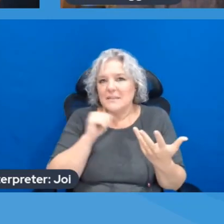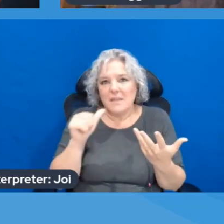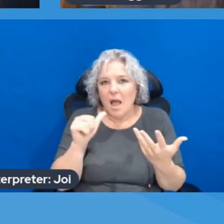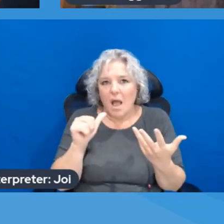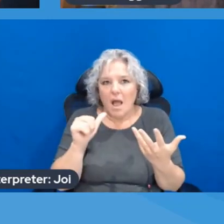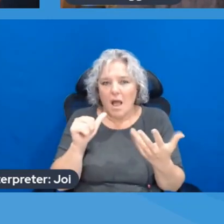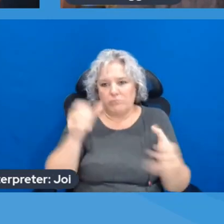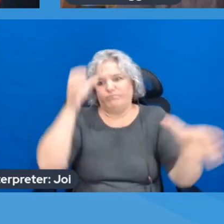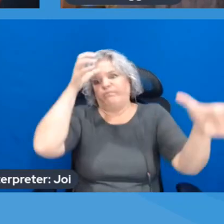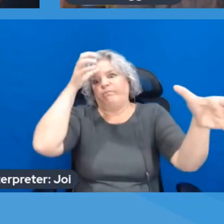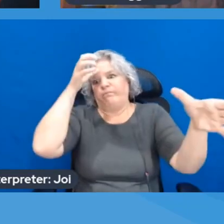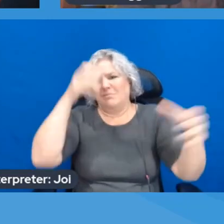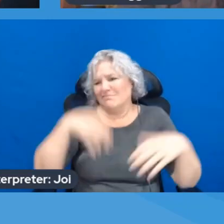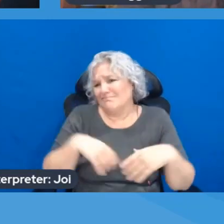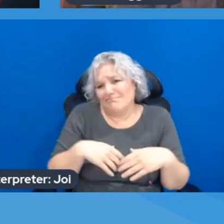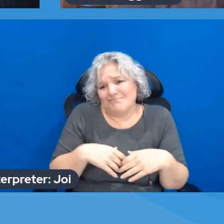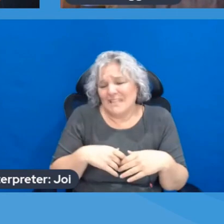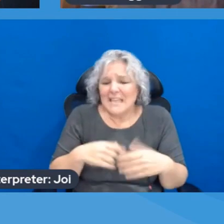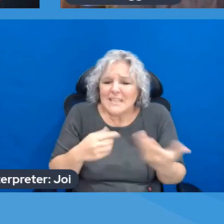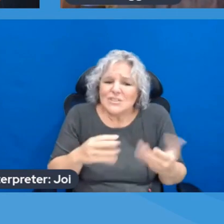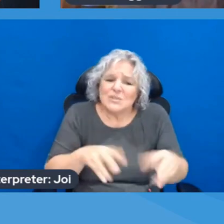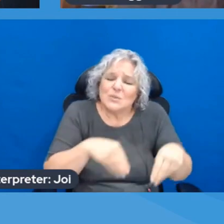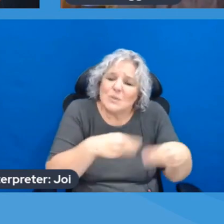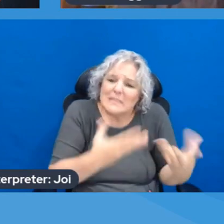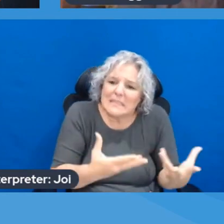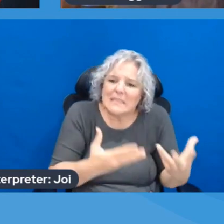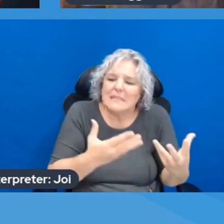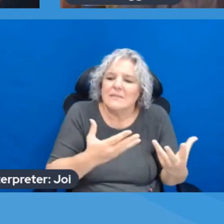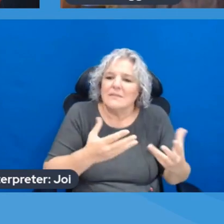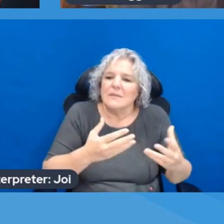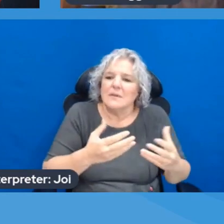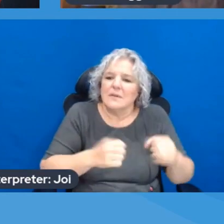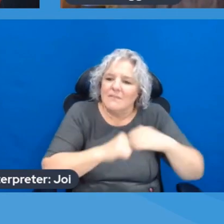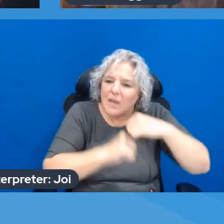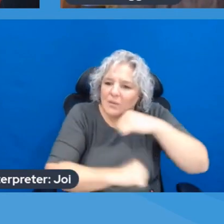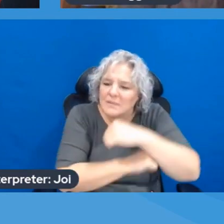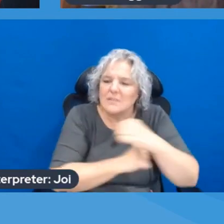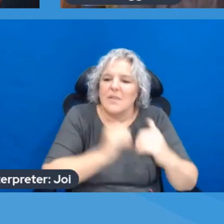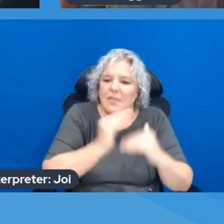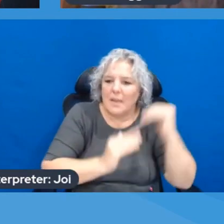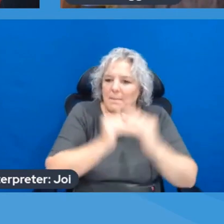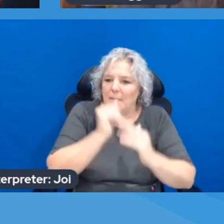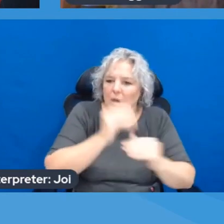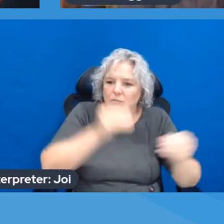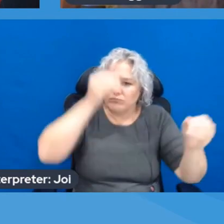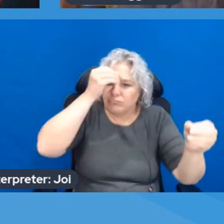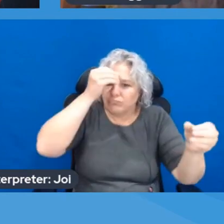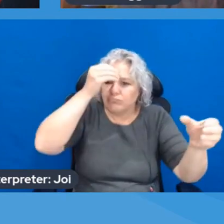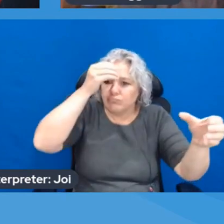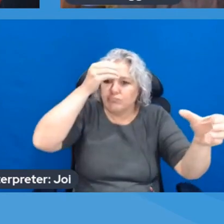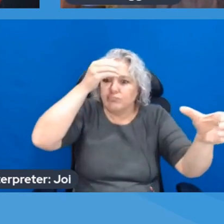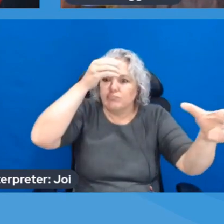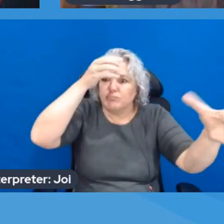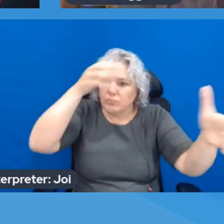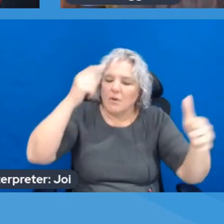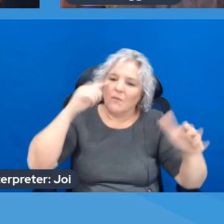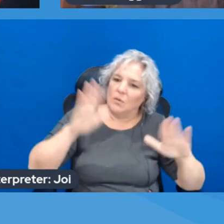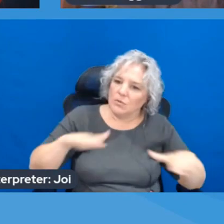Our work is really to build the knowledge on inclusive STEM learning alongside with our practitioners, families and others